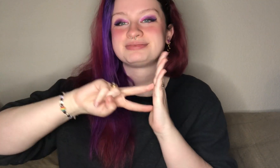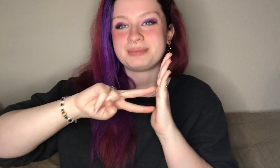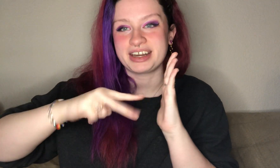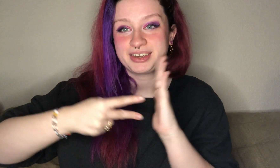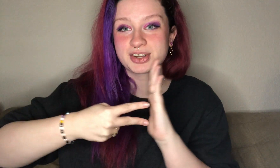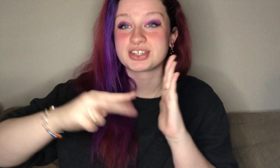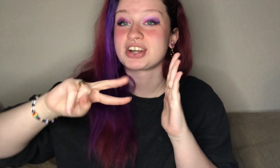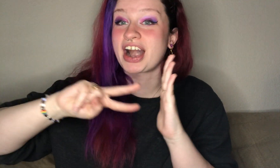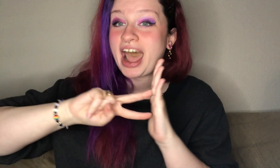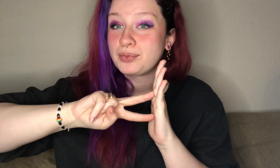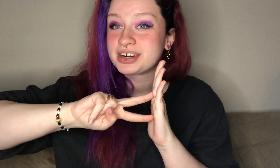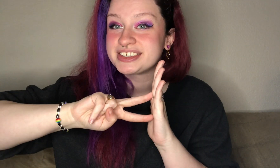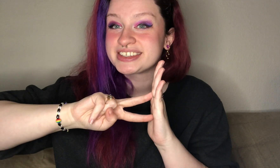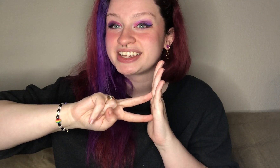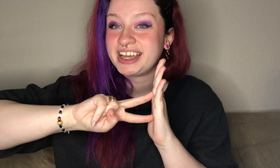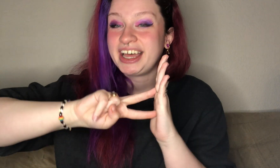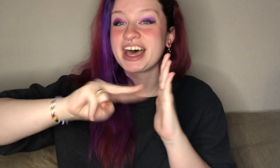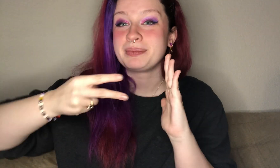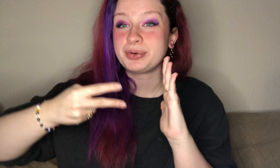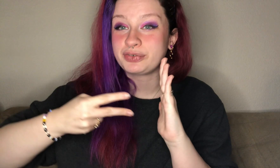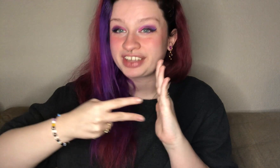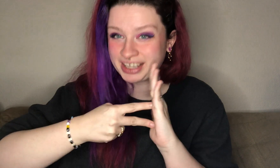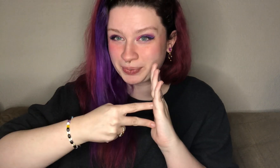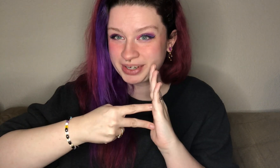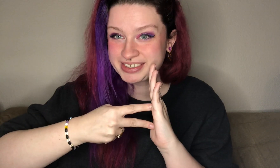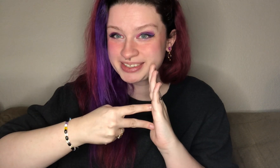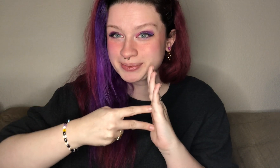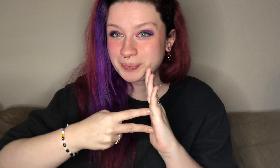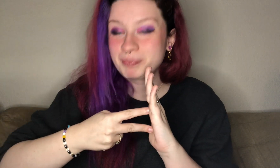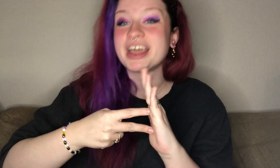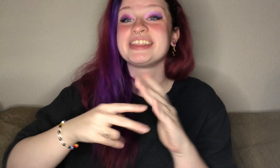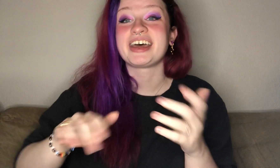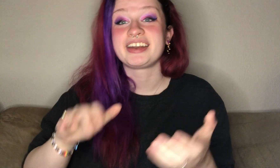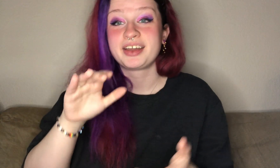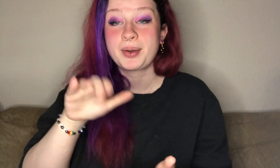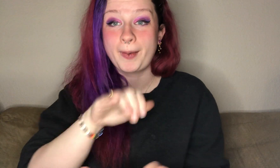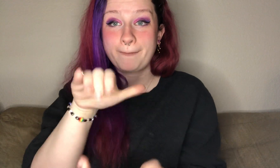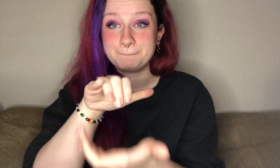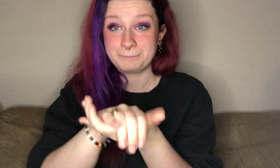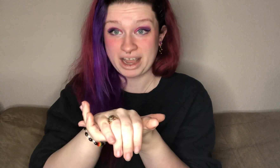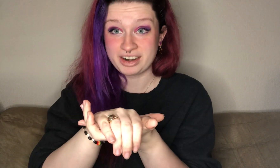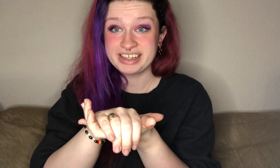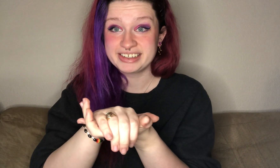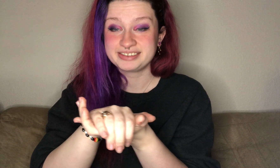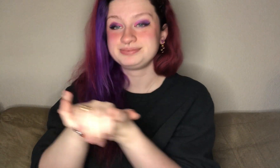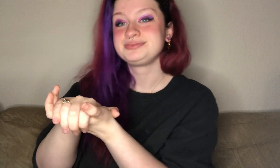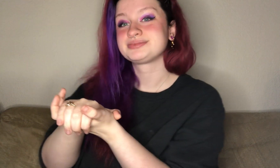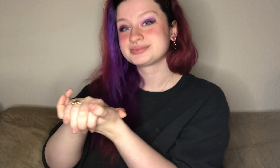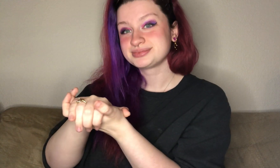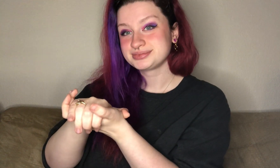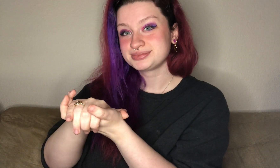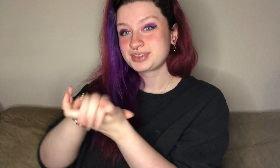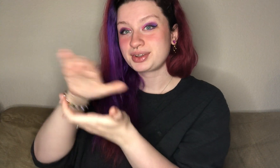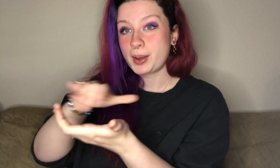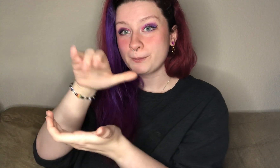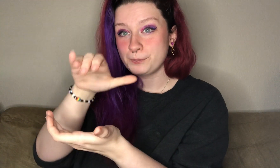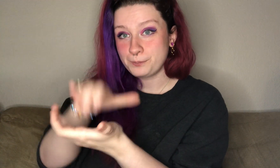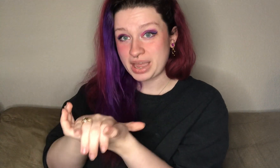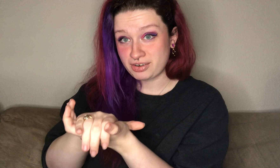meaning you're going to start outwards and move inwards and then married married